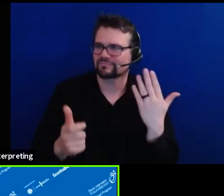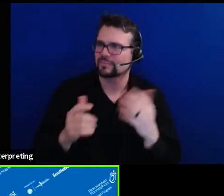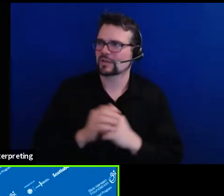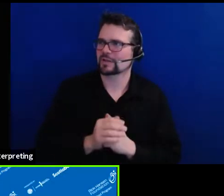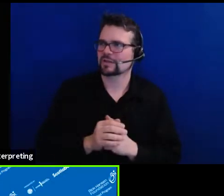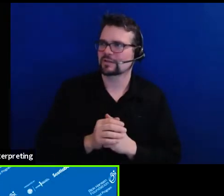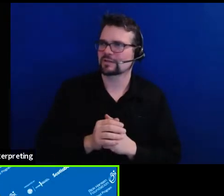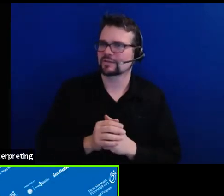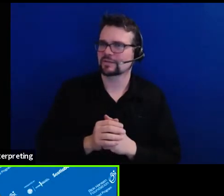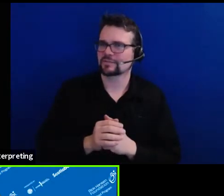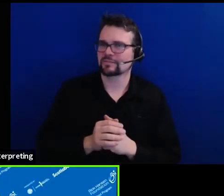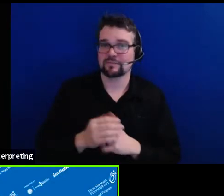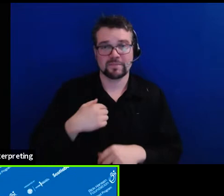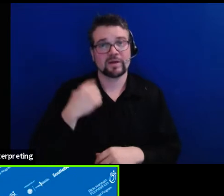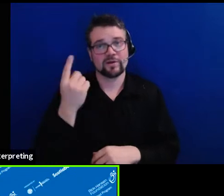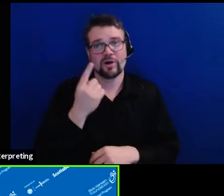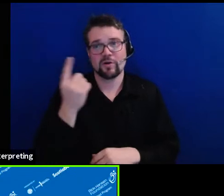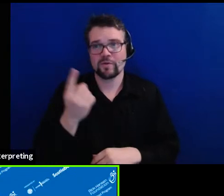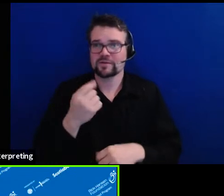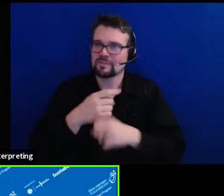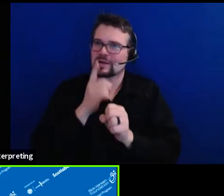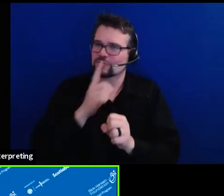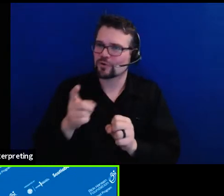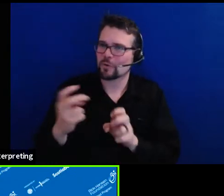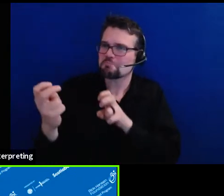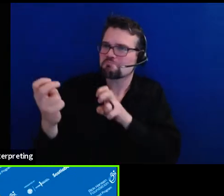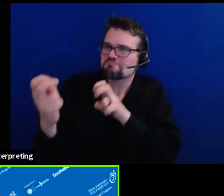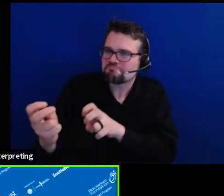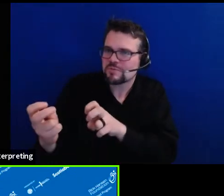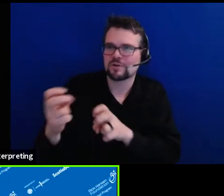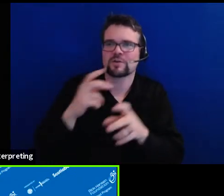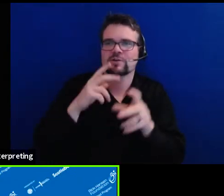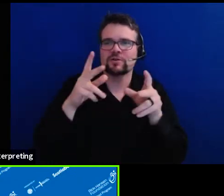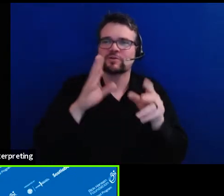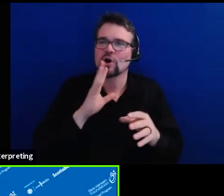SURE TO FIND A CHAIR TO SIT IN WHEN I AM TALKING TO SOMEONE WHO